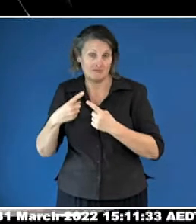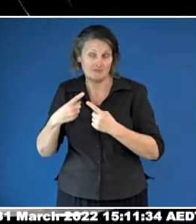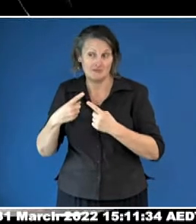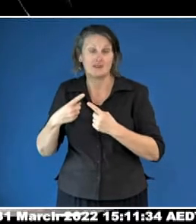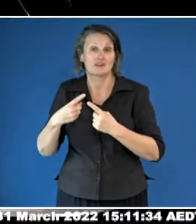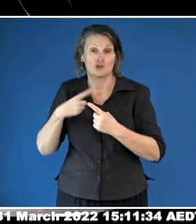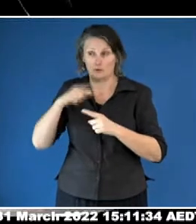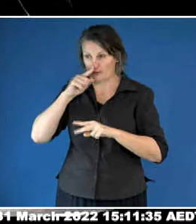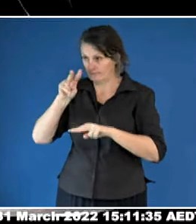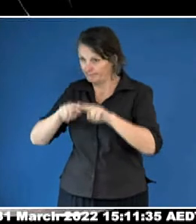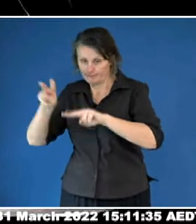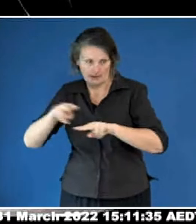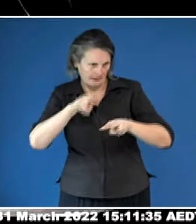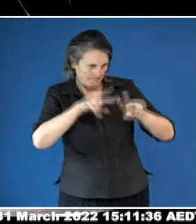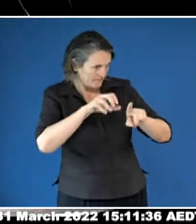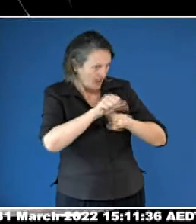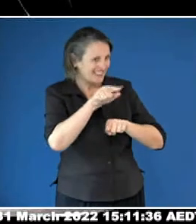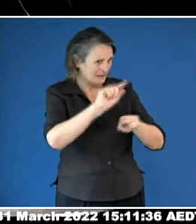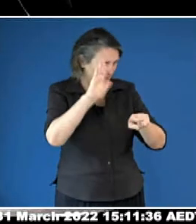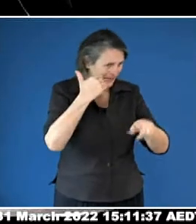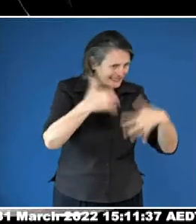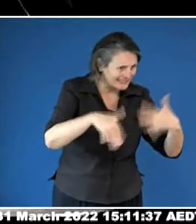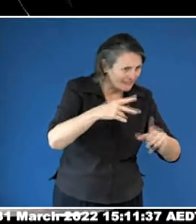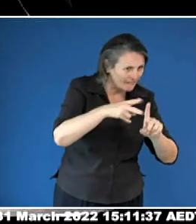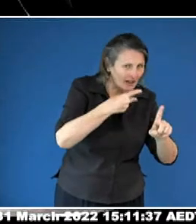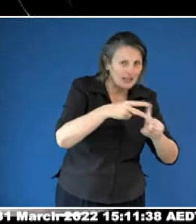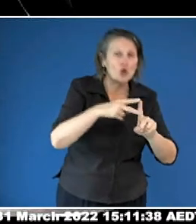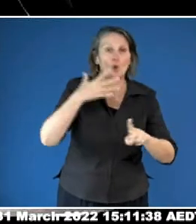gender equity strategy that's, yeah, overarching with everything.